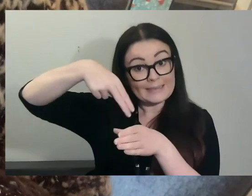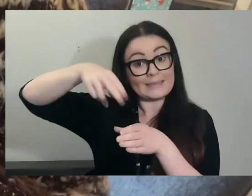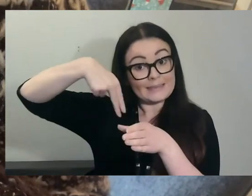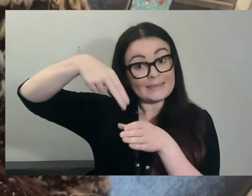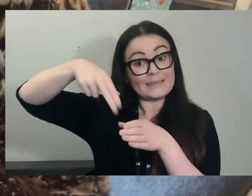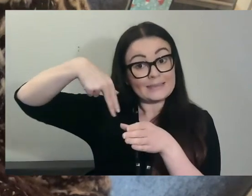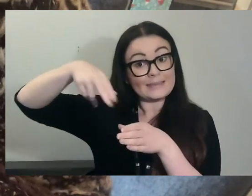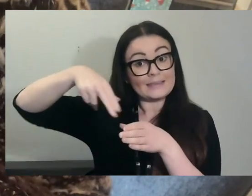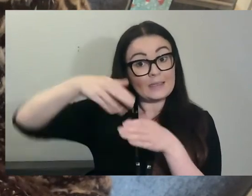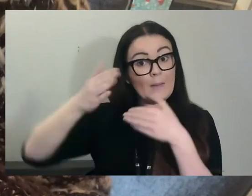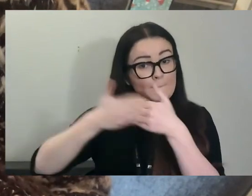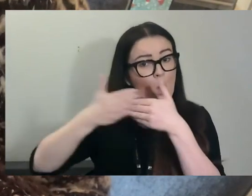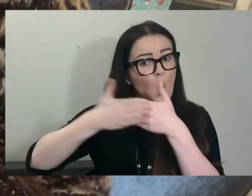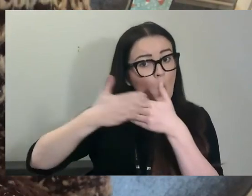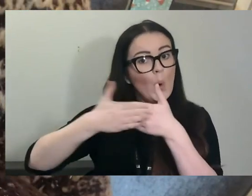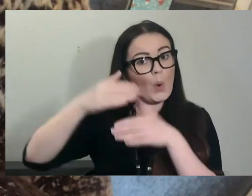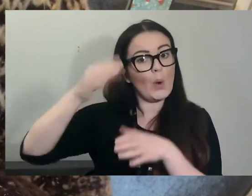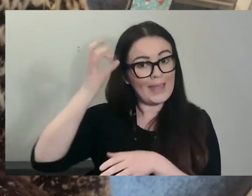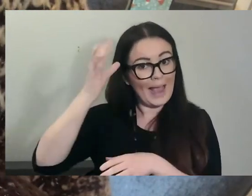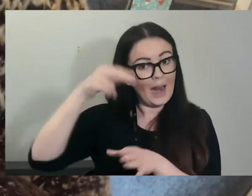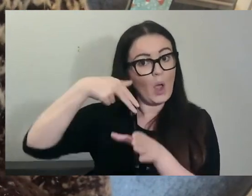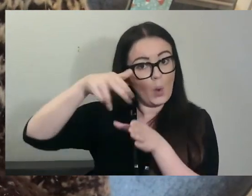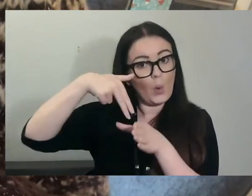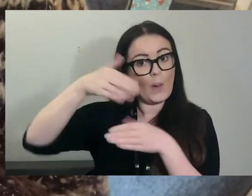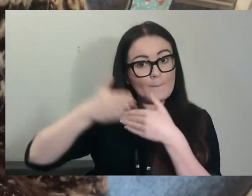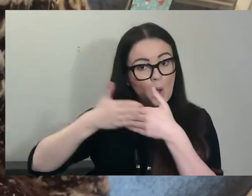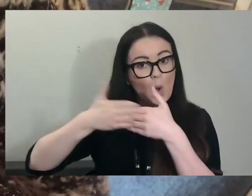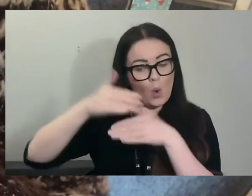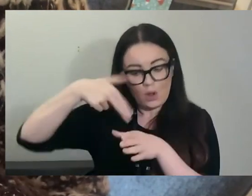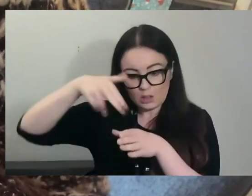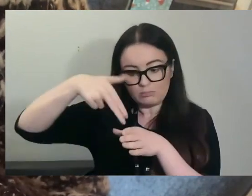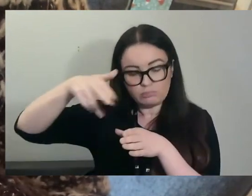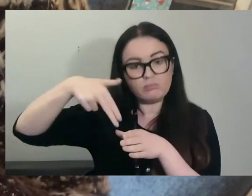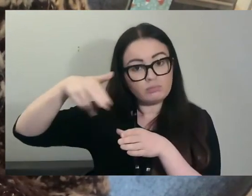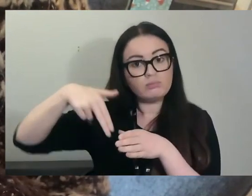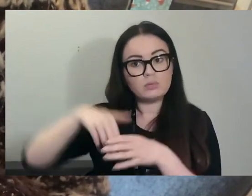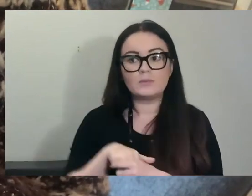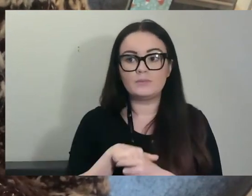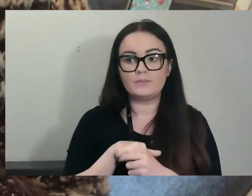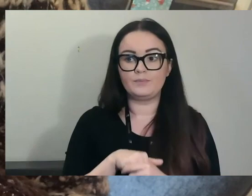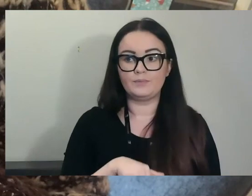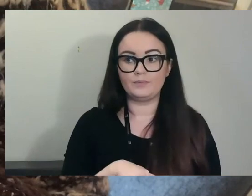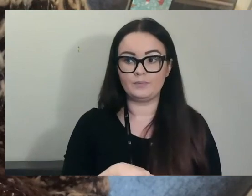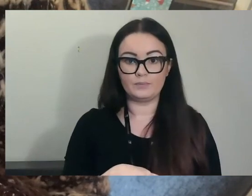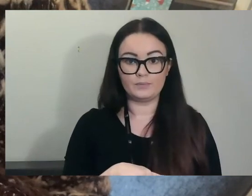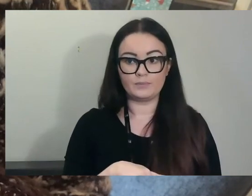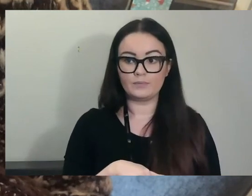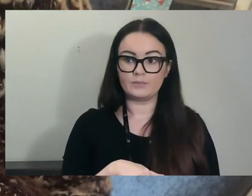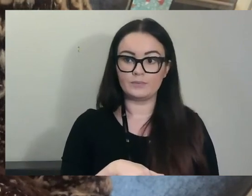again and I'm going to put more yellow paint